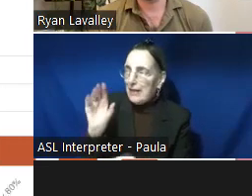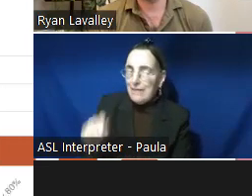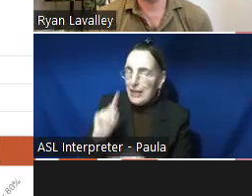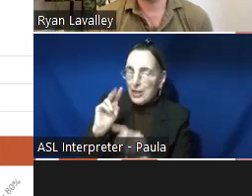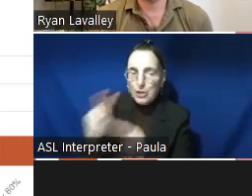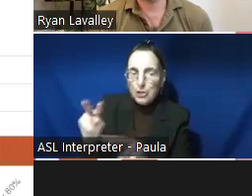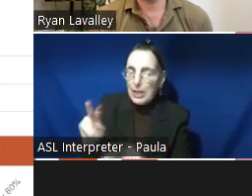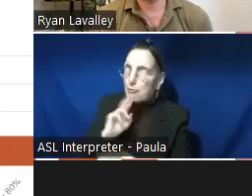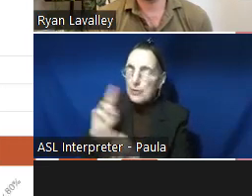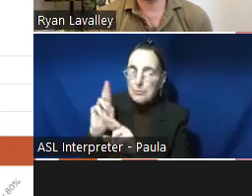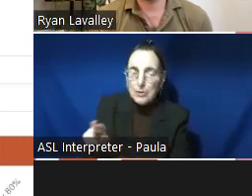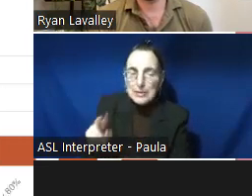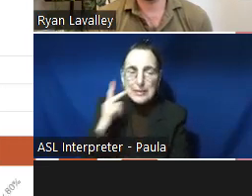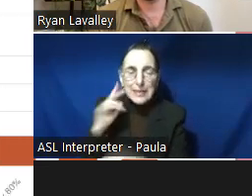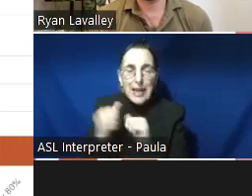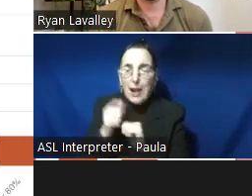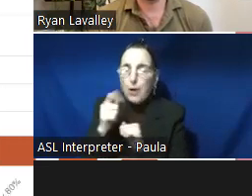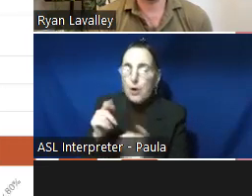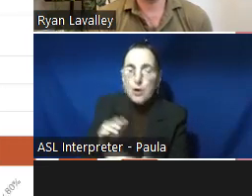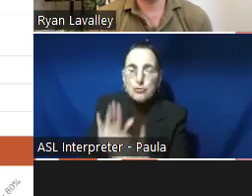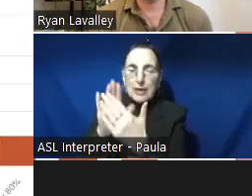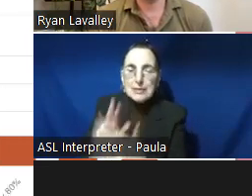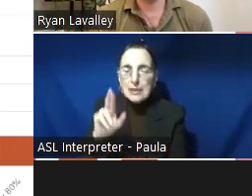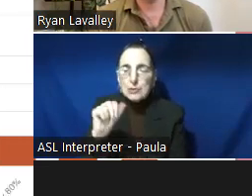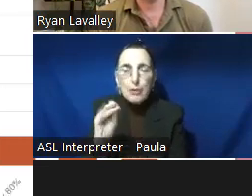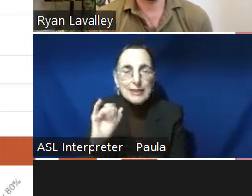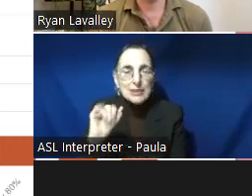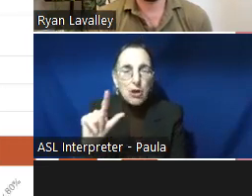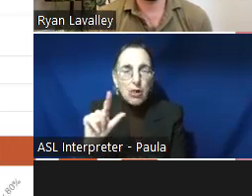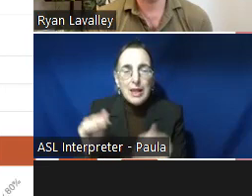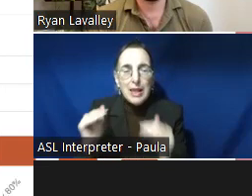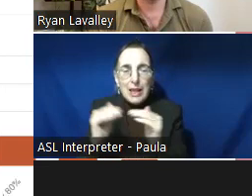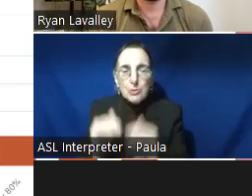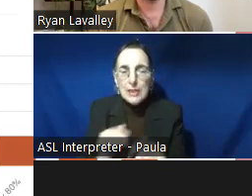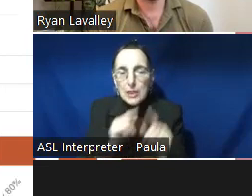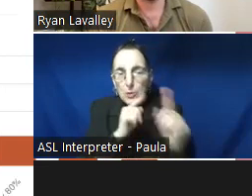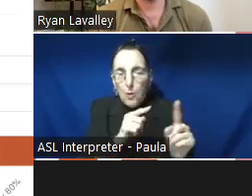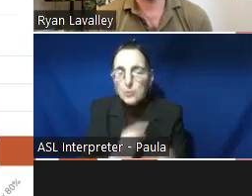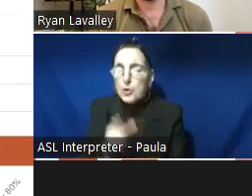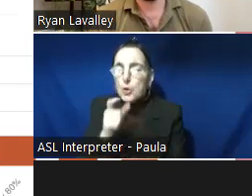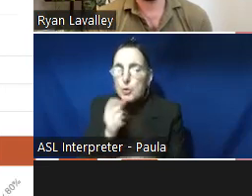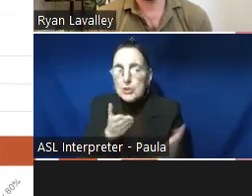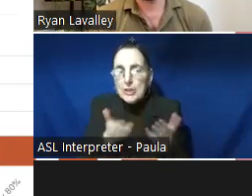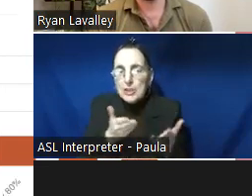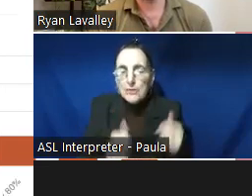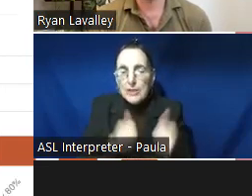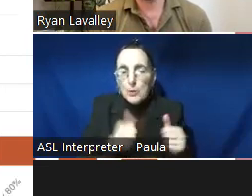goals, who is being served in what areas, and we also regularly report on what that looks like.